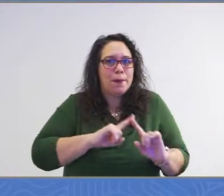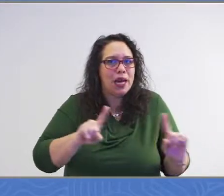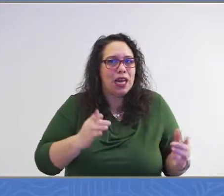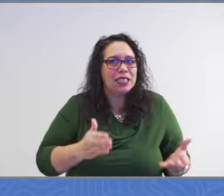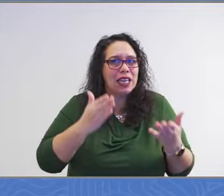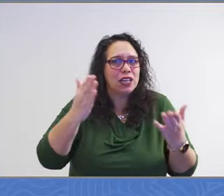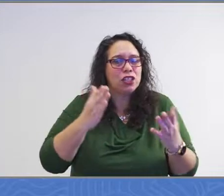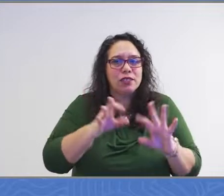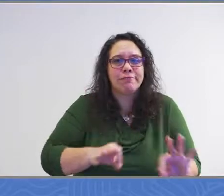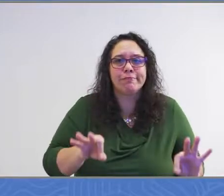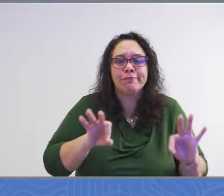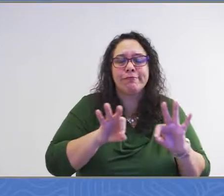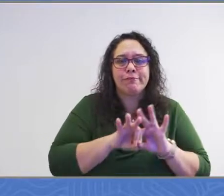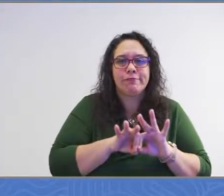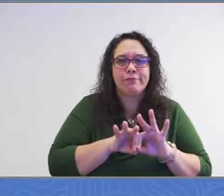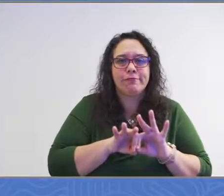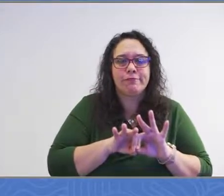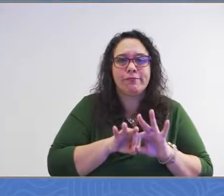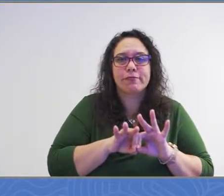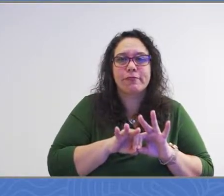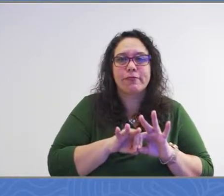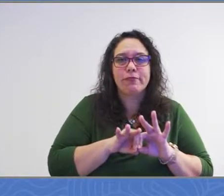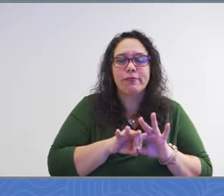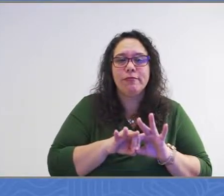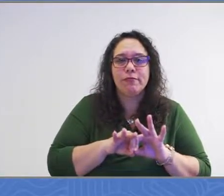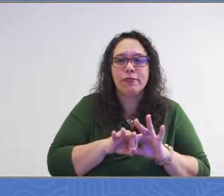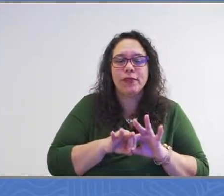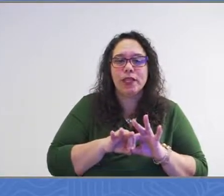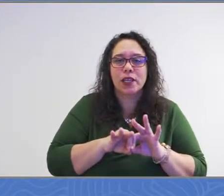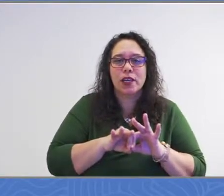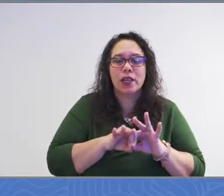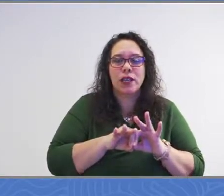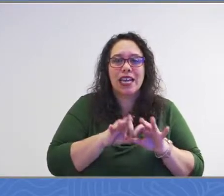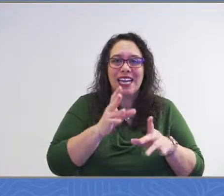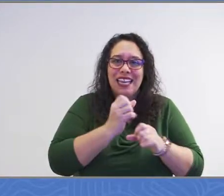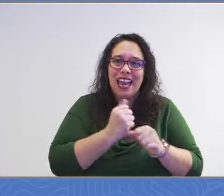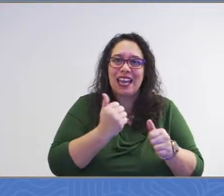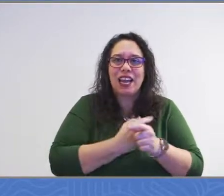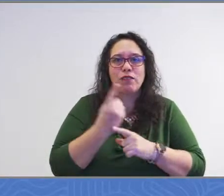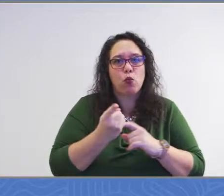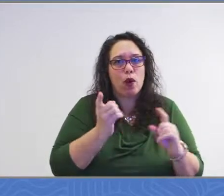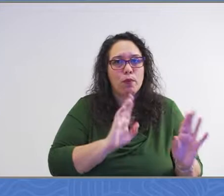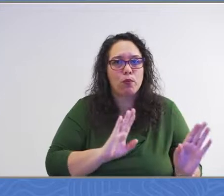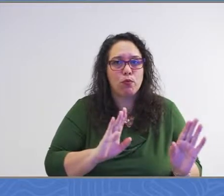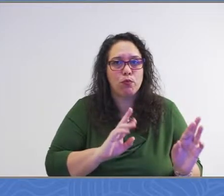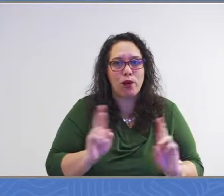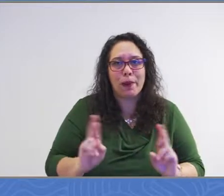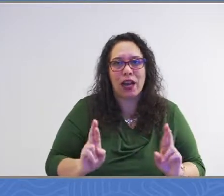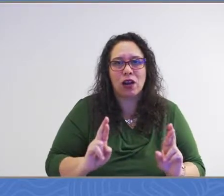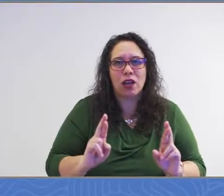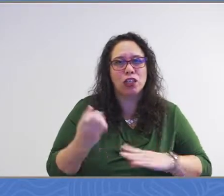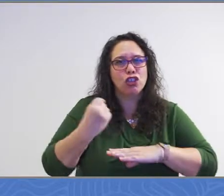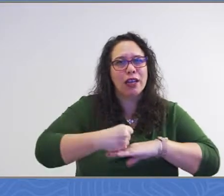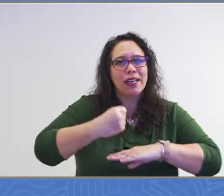to start the CCT program prepared and orderly. Shut down the program for in-person